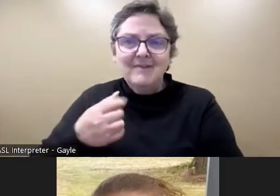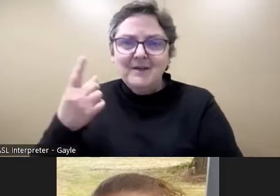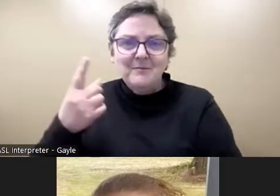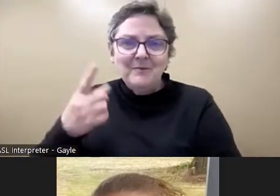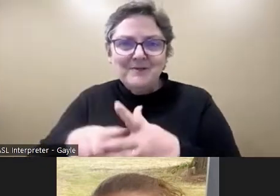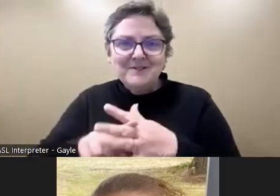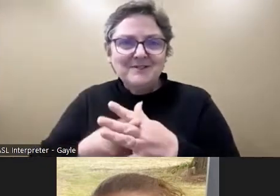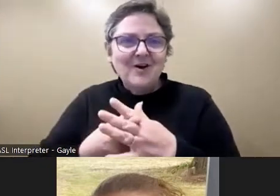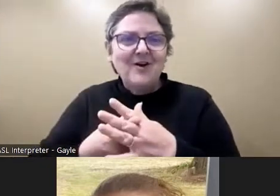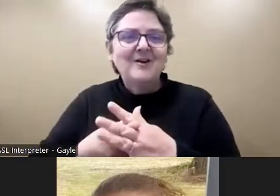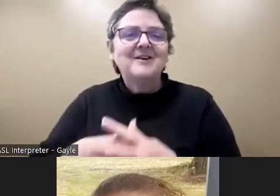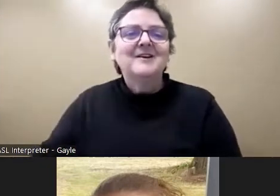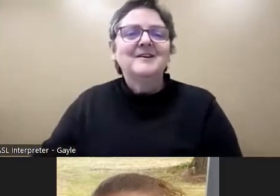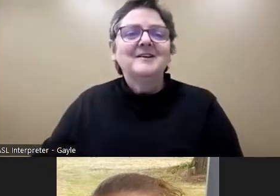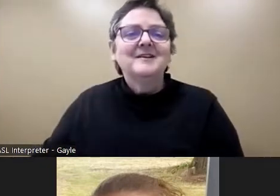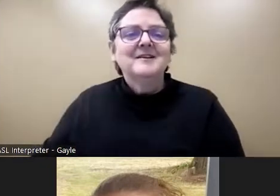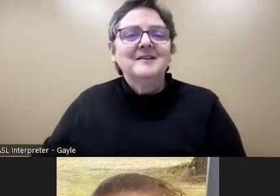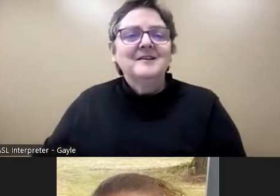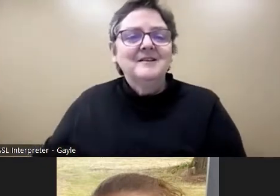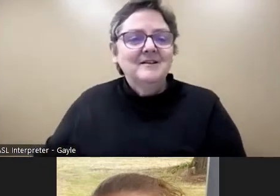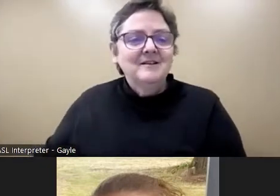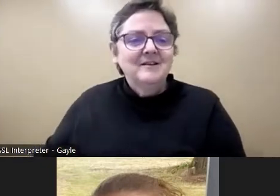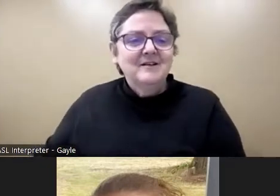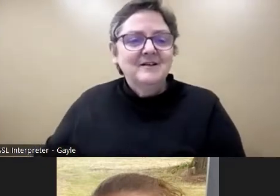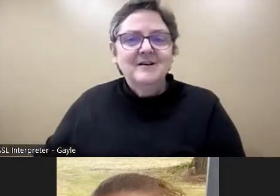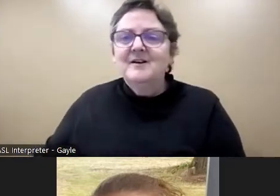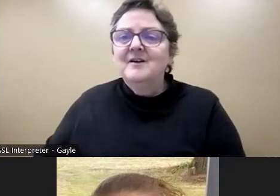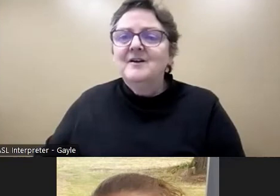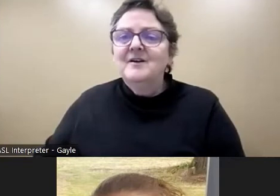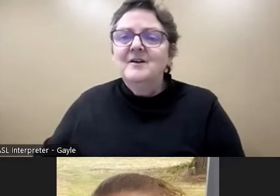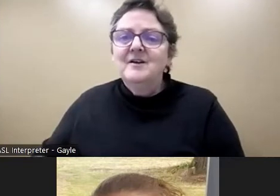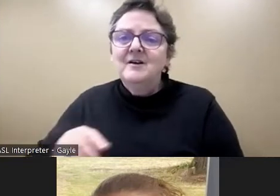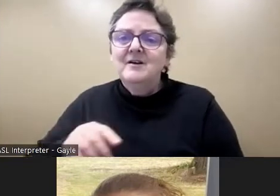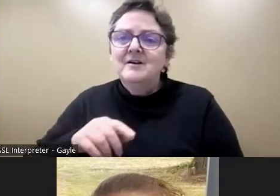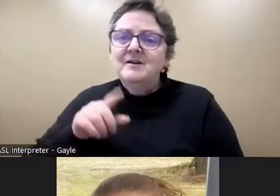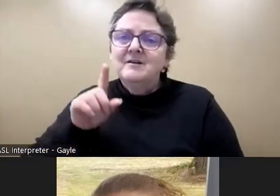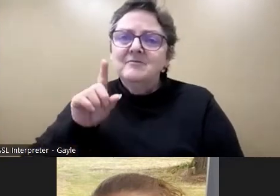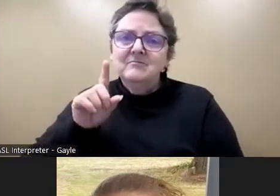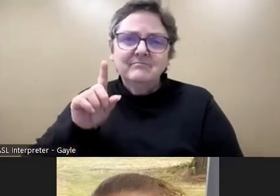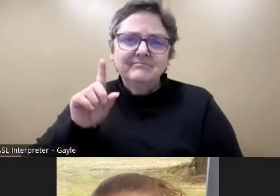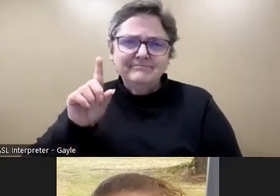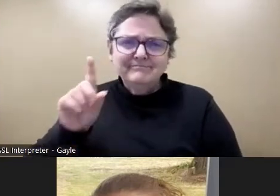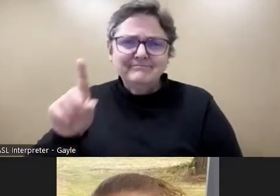but we are really looking forward to hear from you. As Camila mentioned, you're the experts and we really want to know your experience